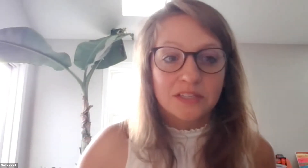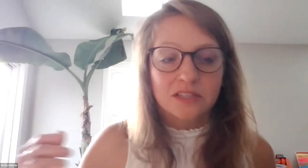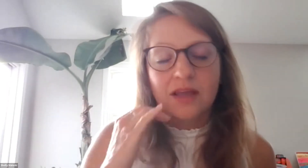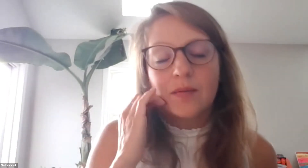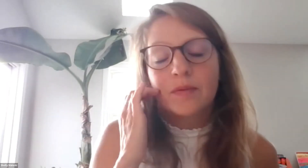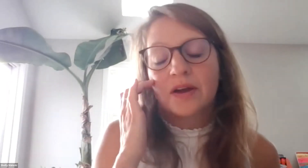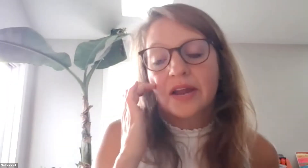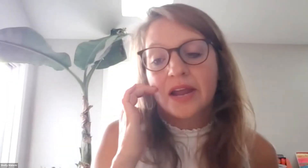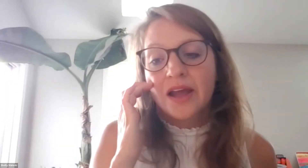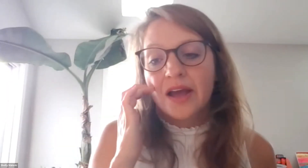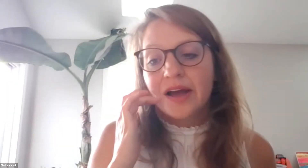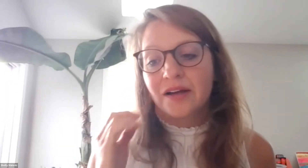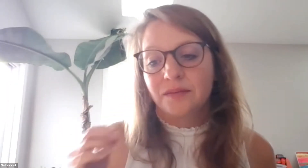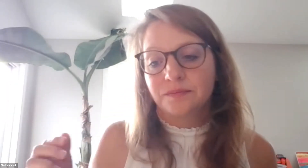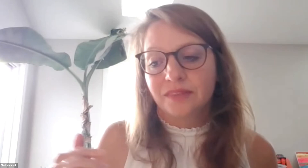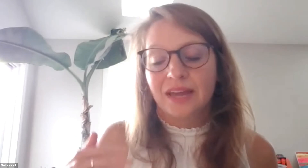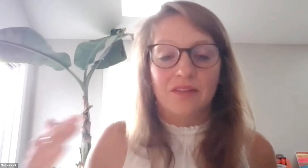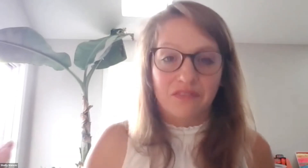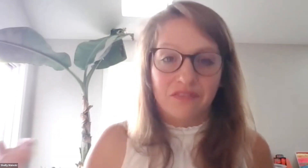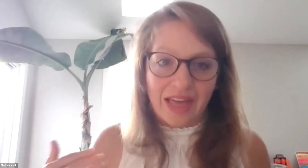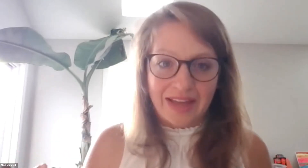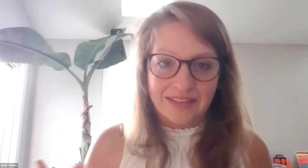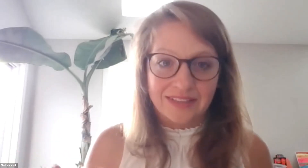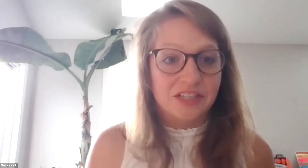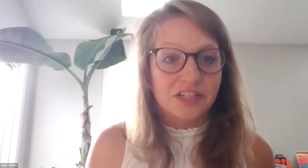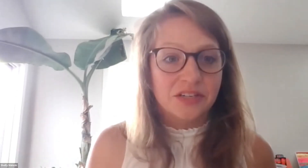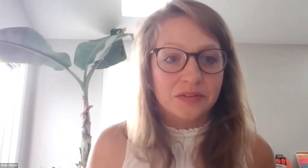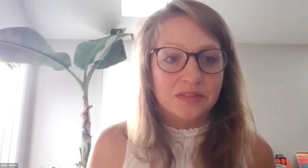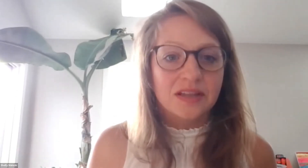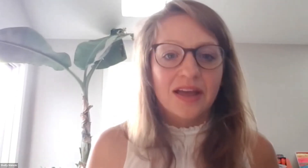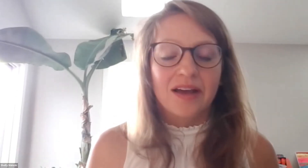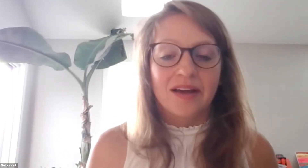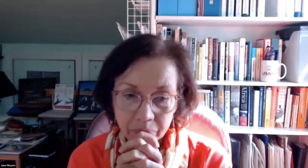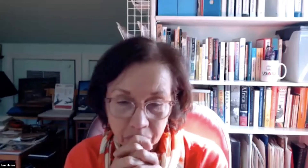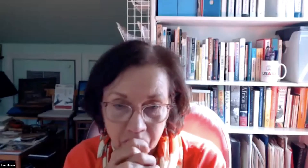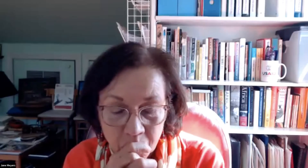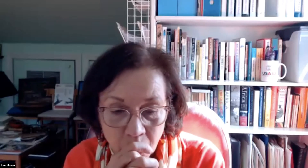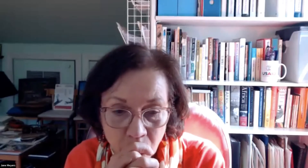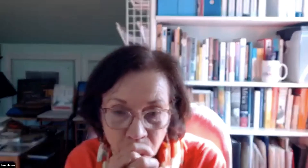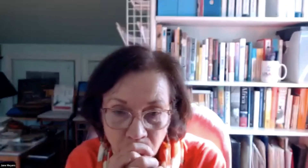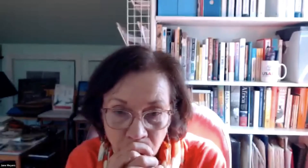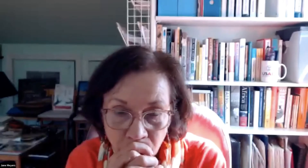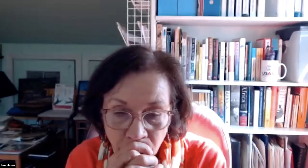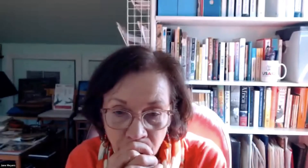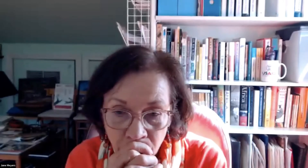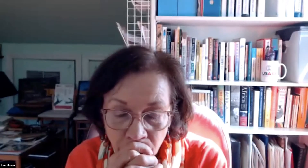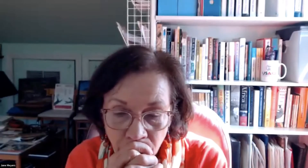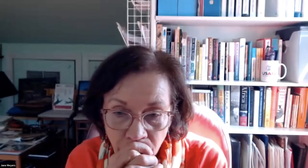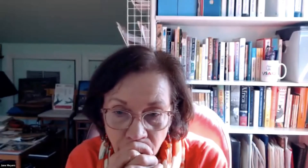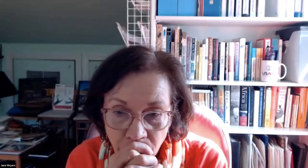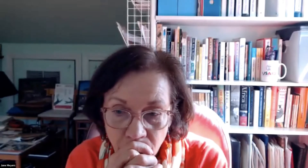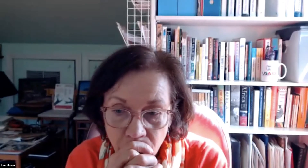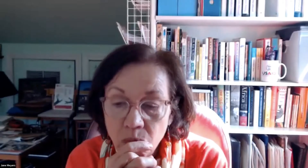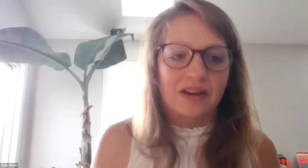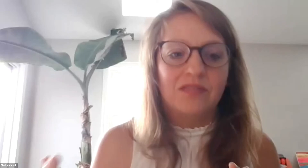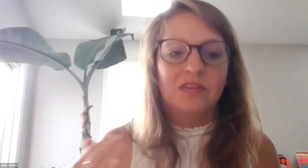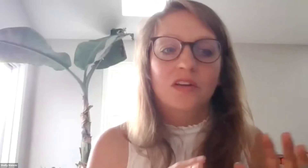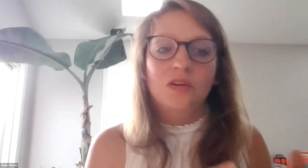digital library, that flags issues. So they don't just automatically go up there even though you